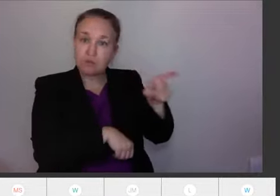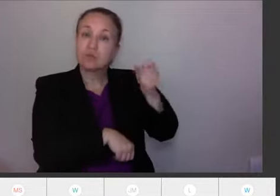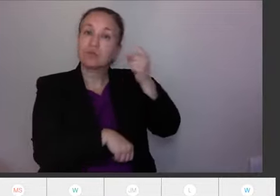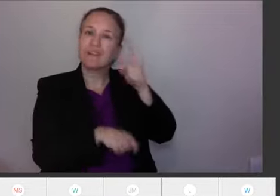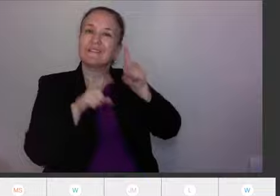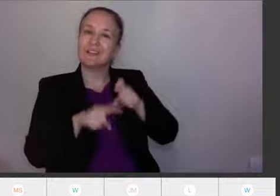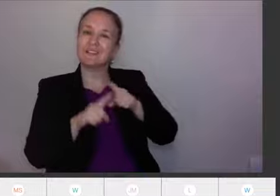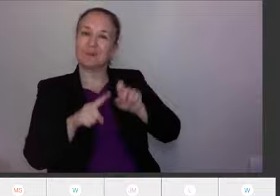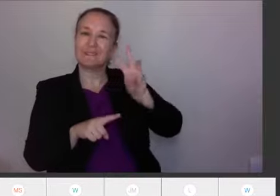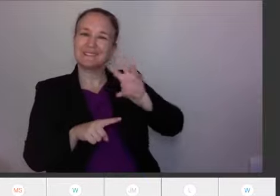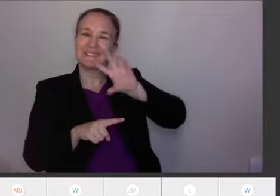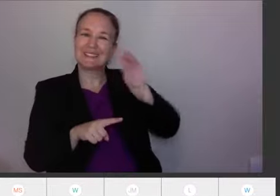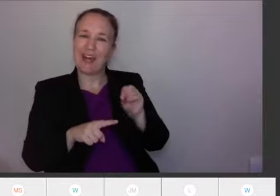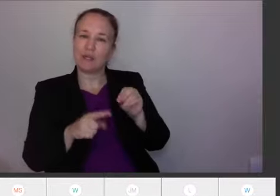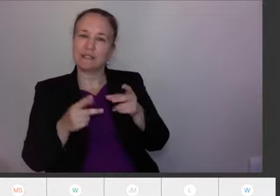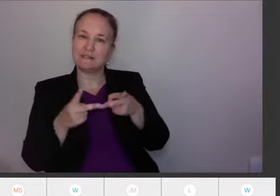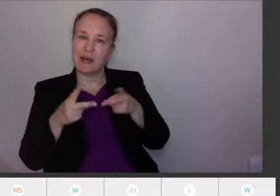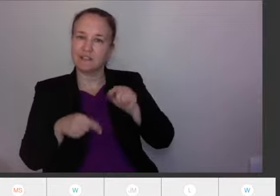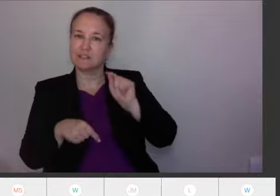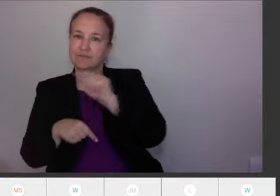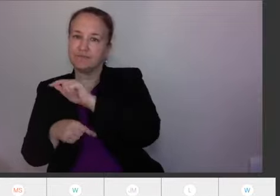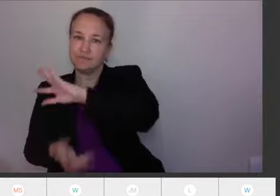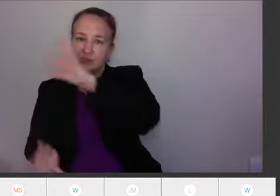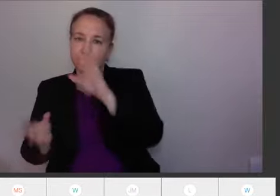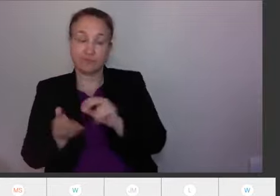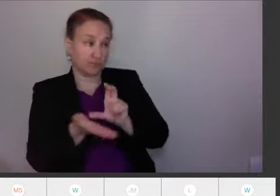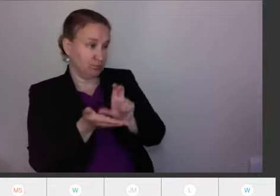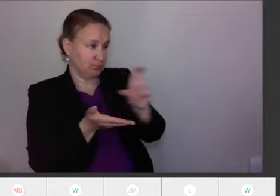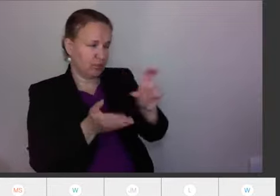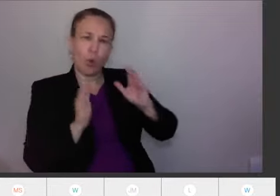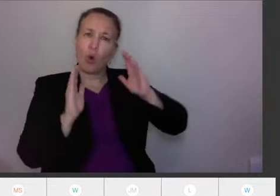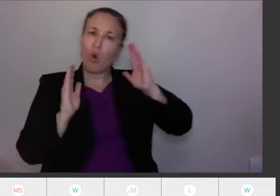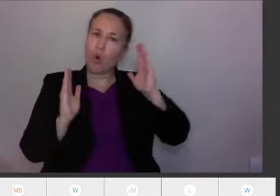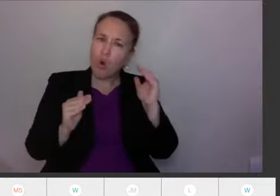county sites hopefully uh within about a week to 10 days